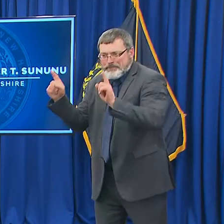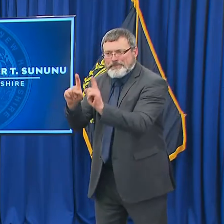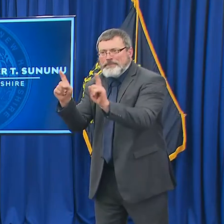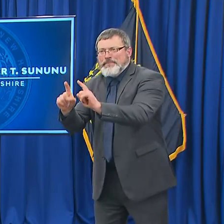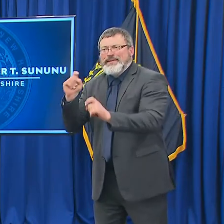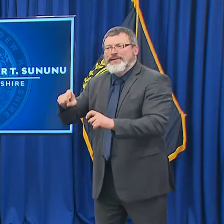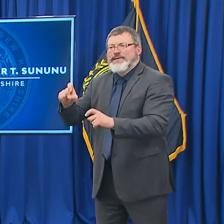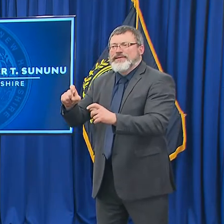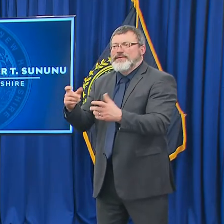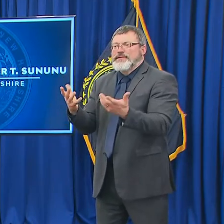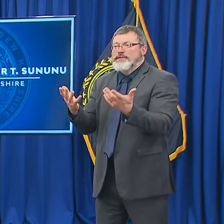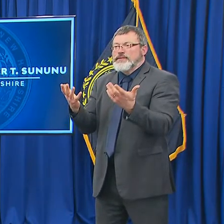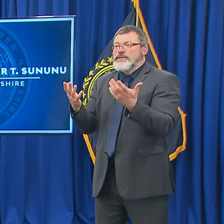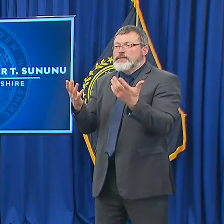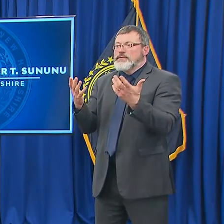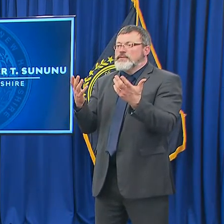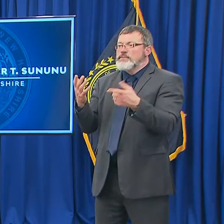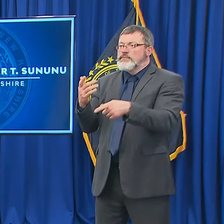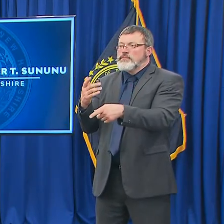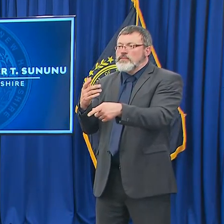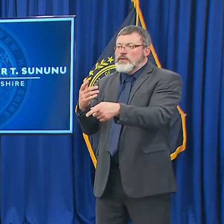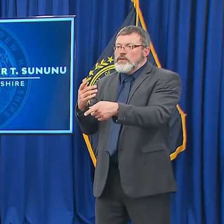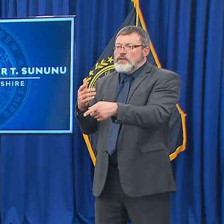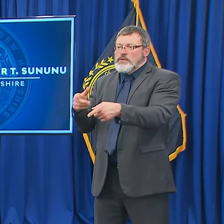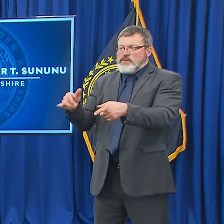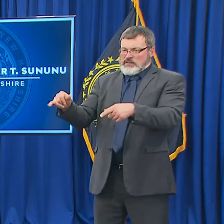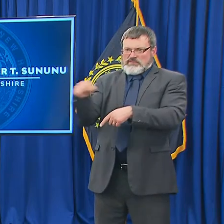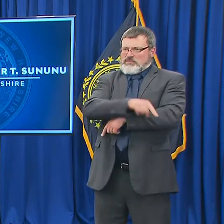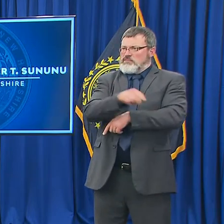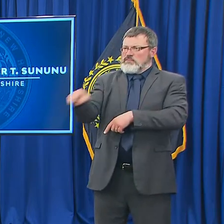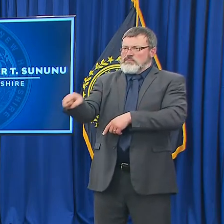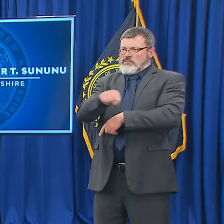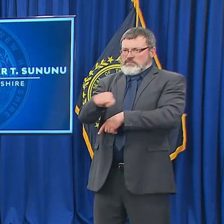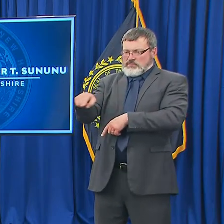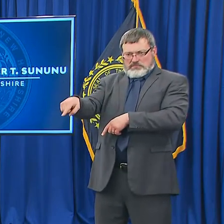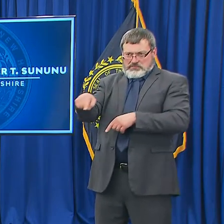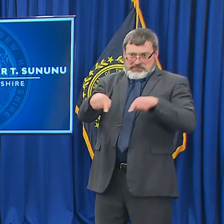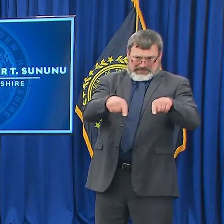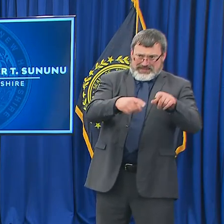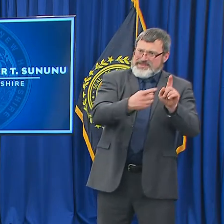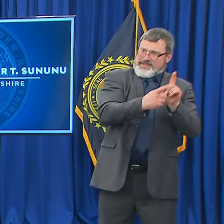in the younger pediatric population than with older adults.